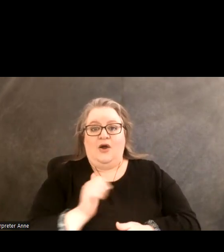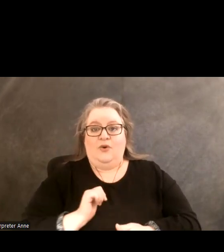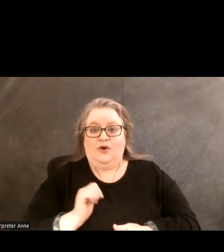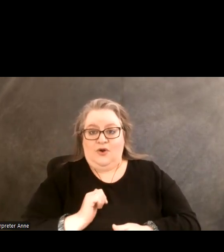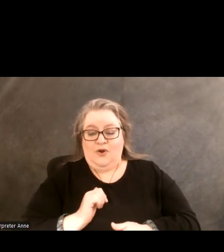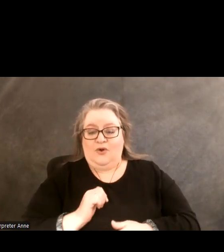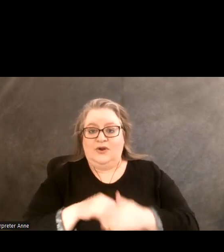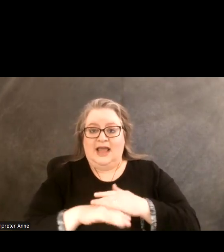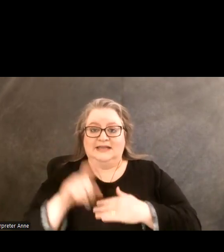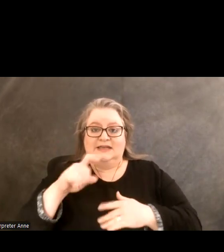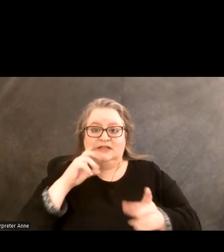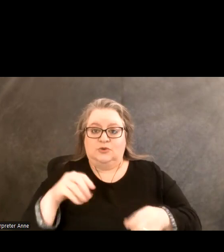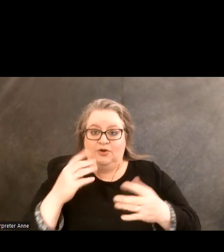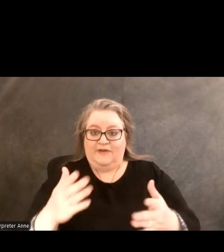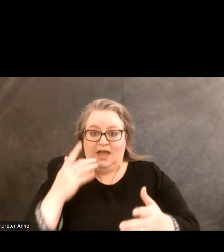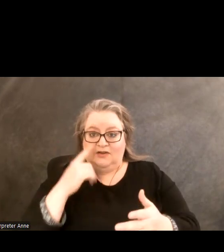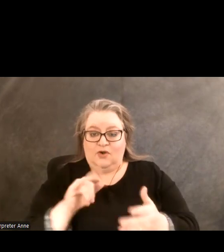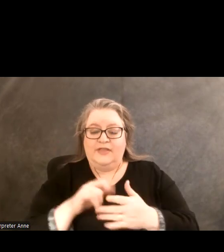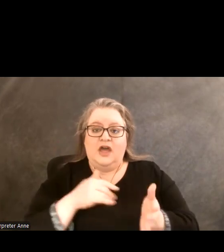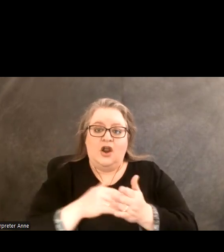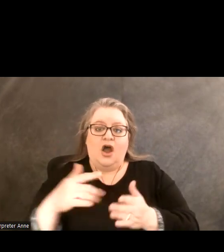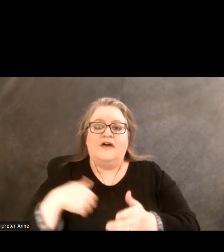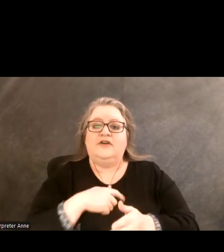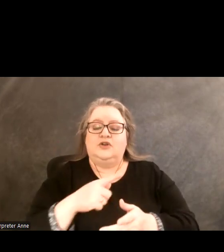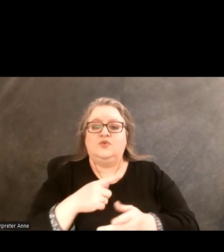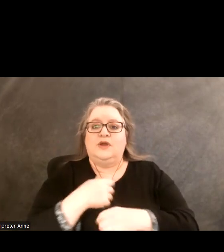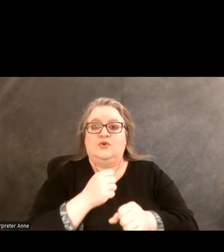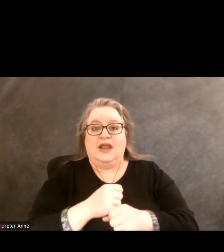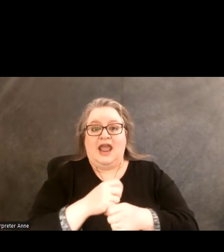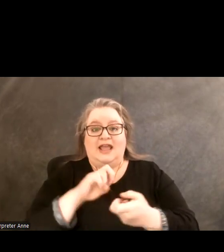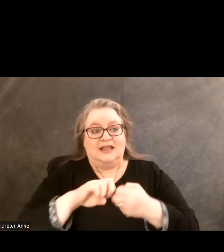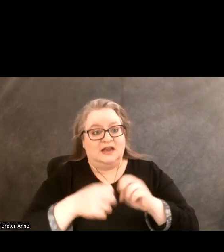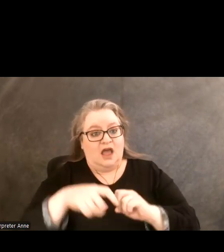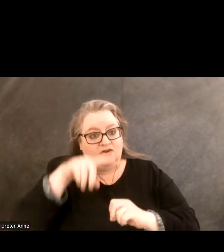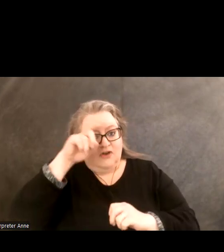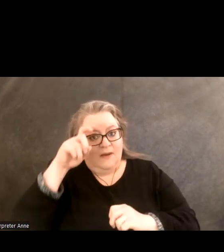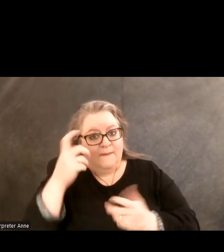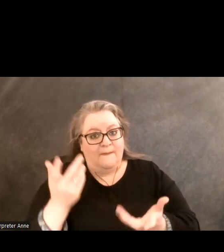provided for, that we often create the conundrum of taking